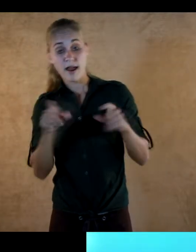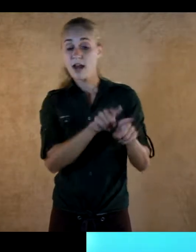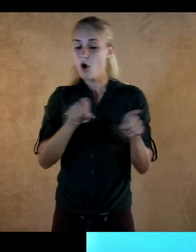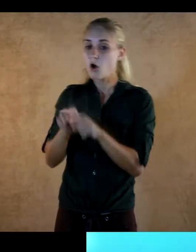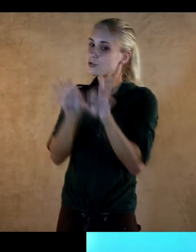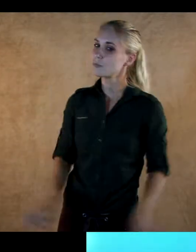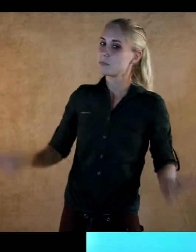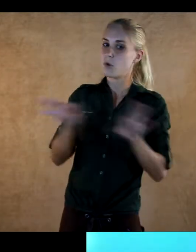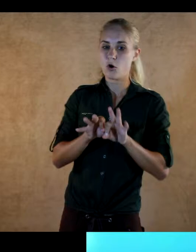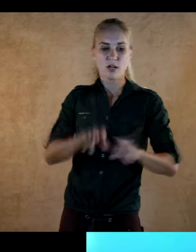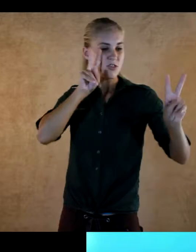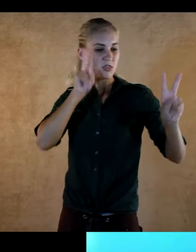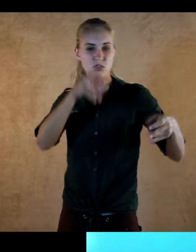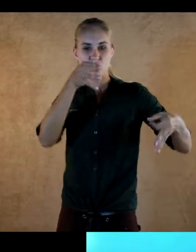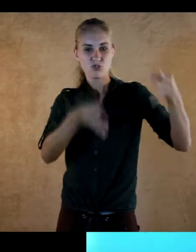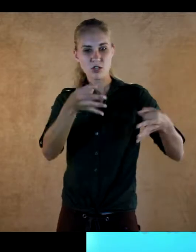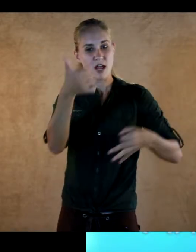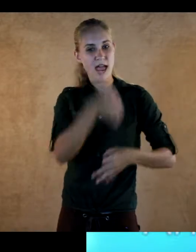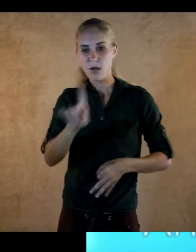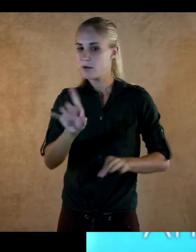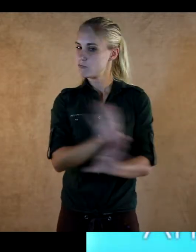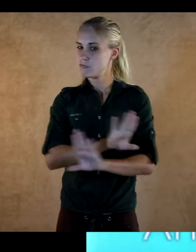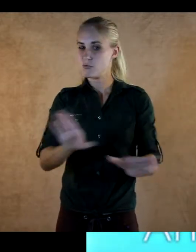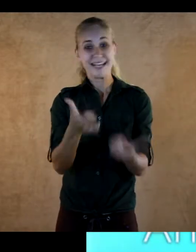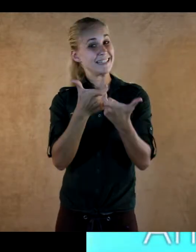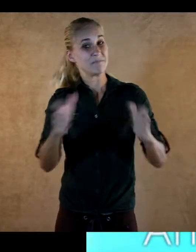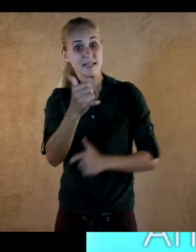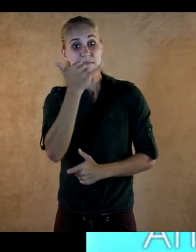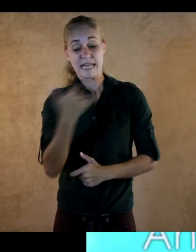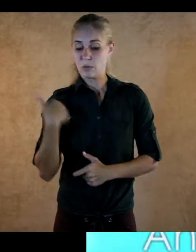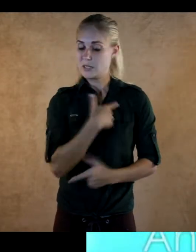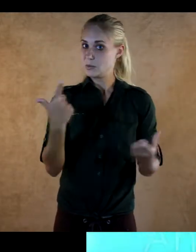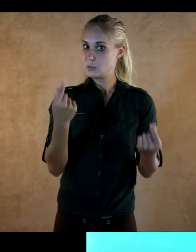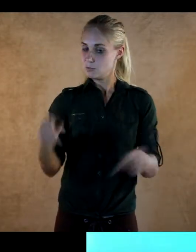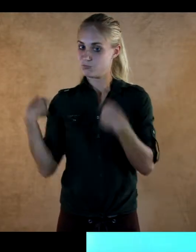DON'T PREJUDGE ANYONE. It's the biggest mistake we make in life. And what I've personally learned